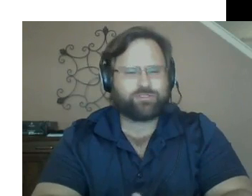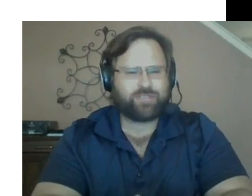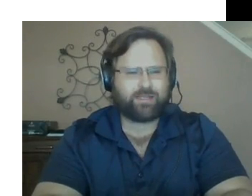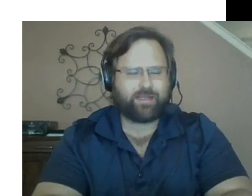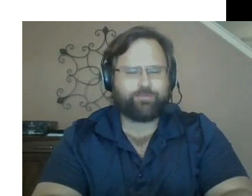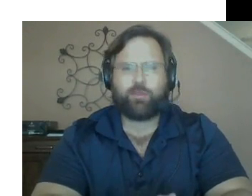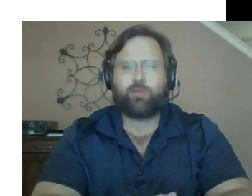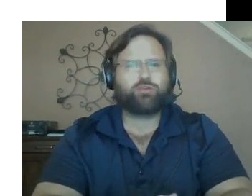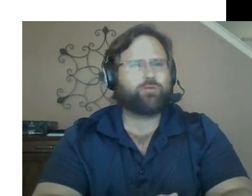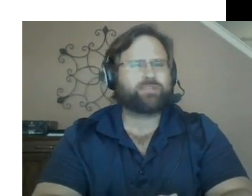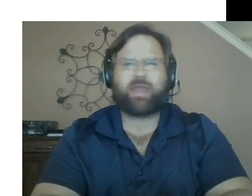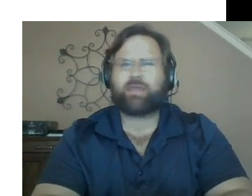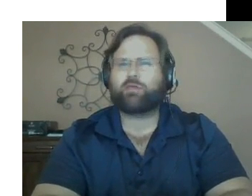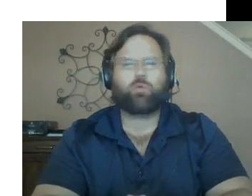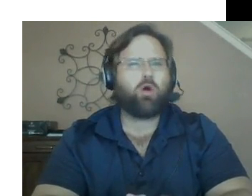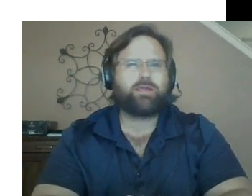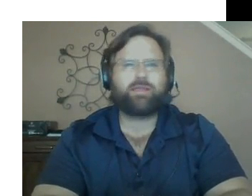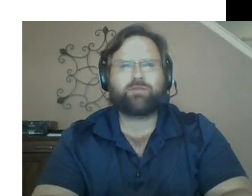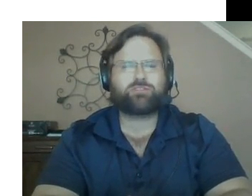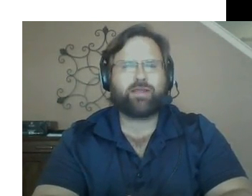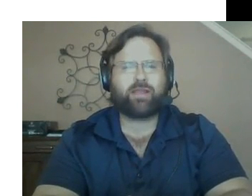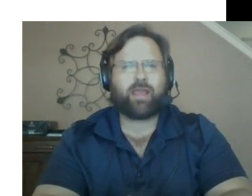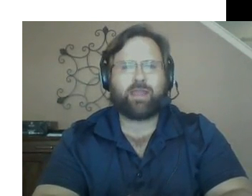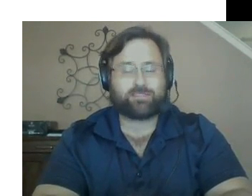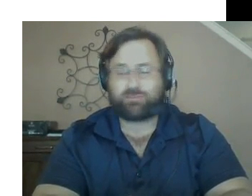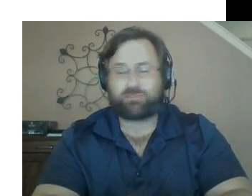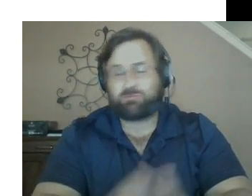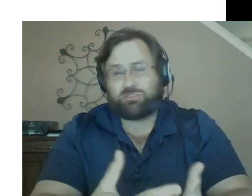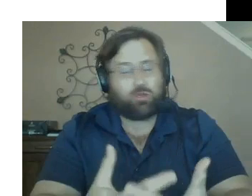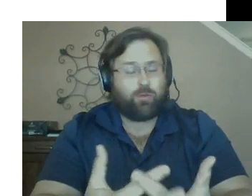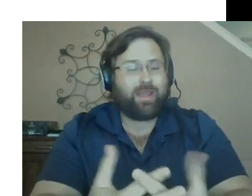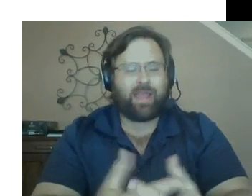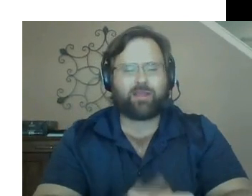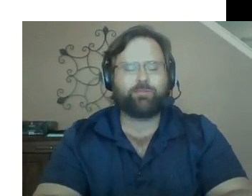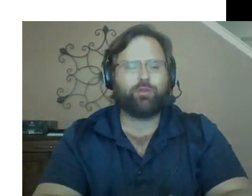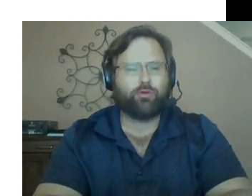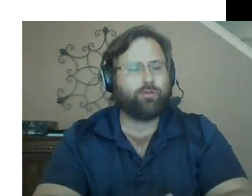suddenly so if you were saying that you were walking down the street and it started raining out of the blue